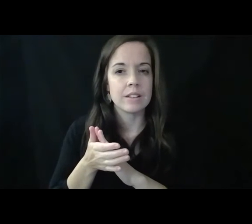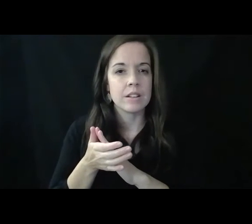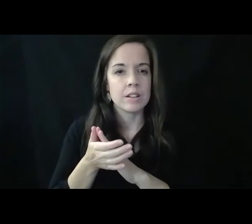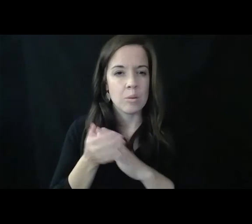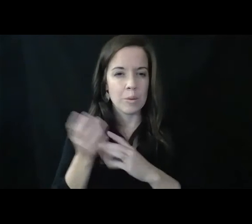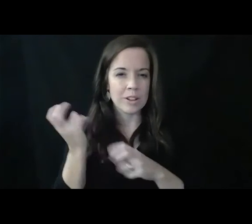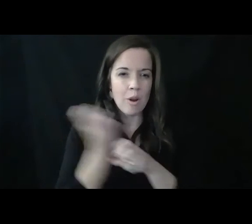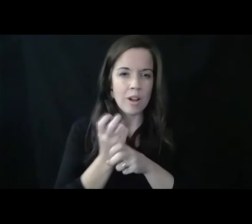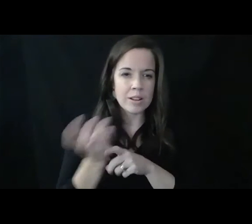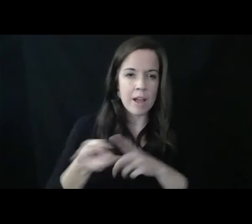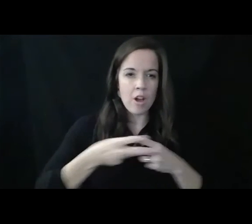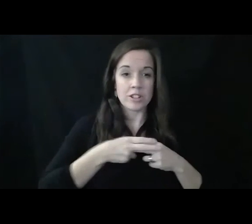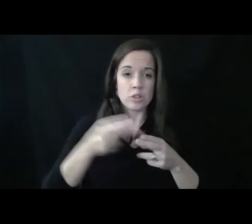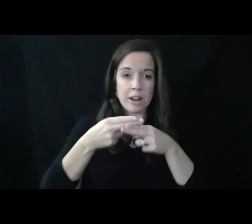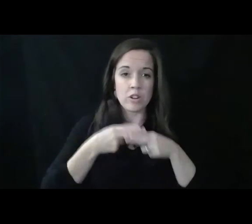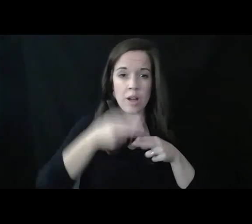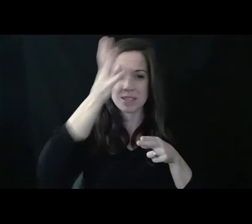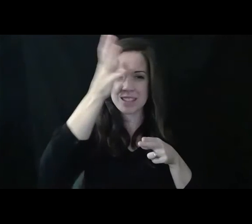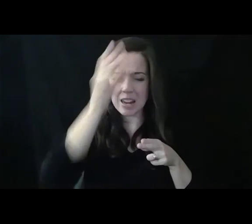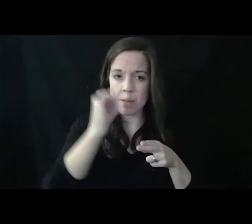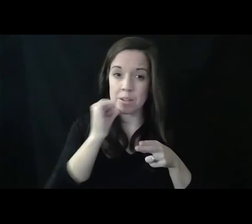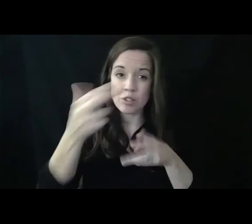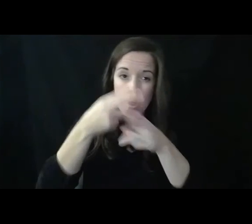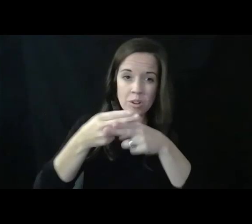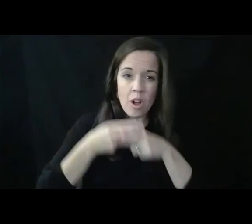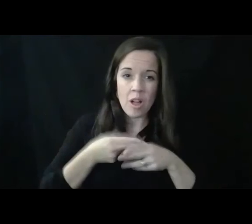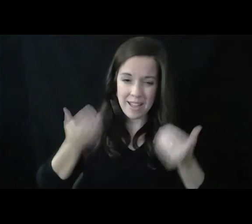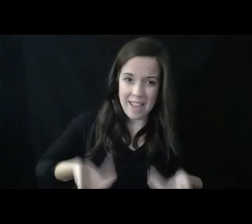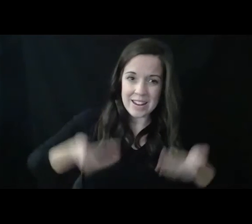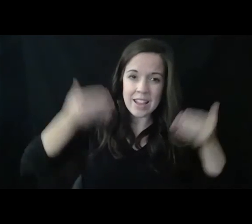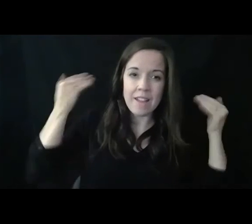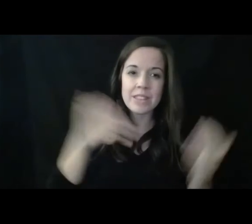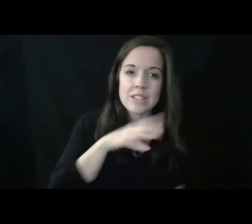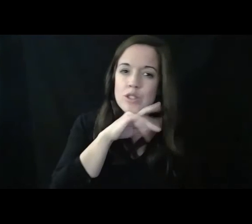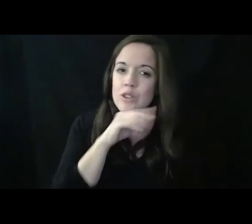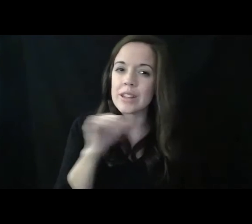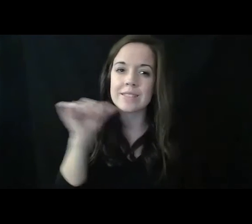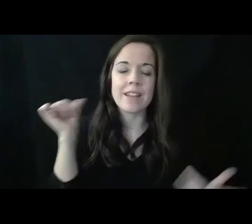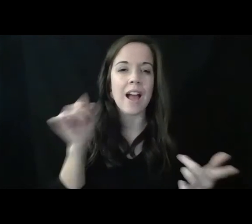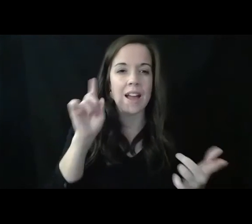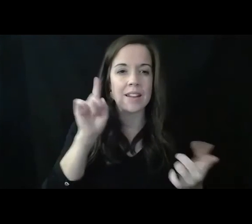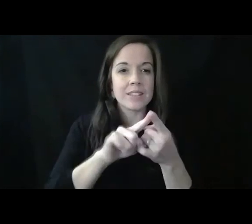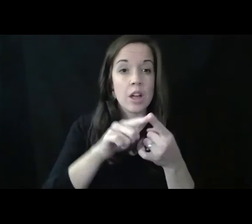call me daddy // but don’t call any of this dirty // not unless the person doing it wants it